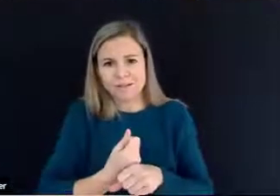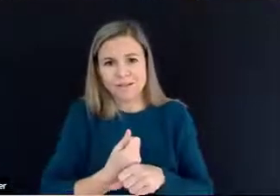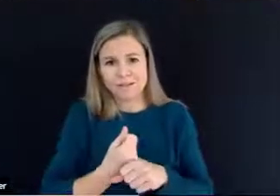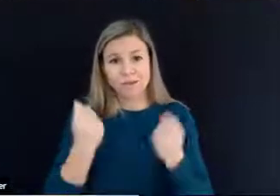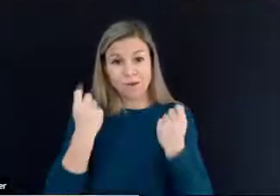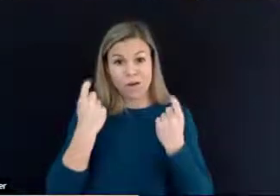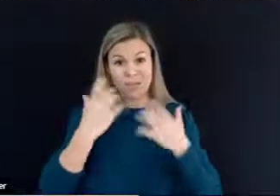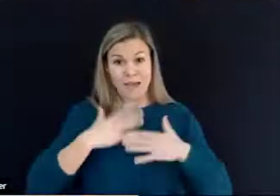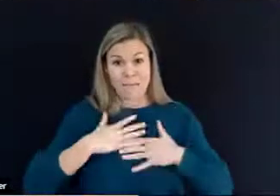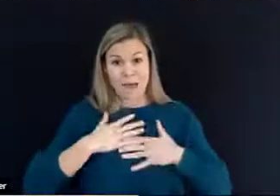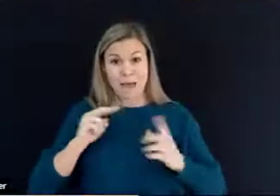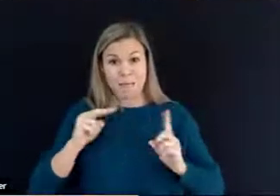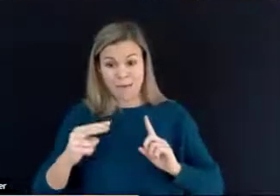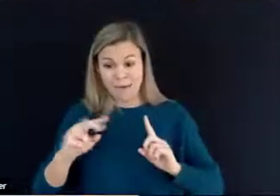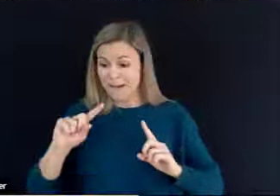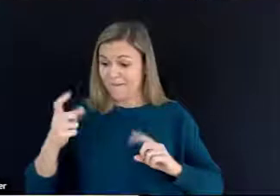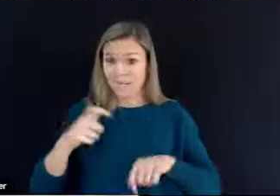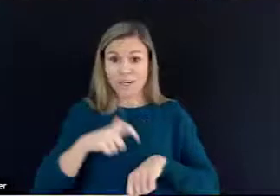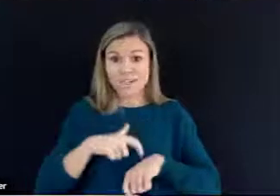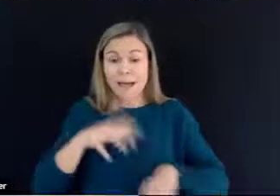a first time mom, a brand new baby,